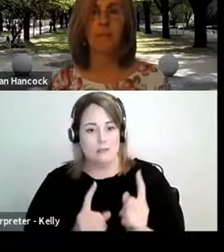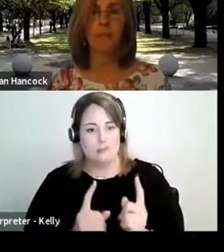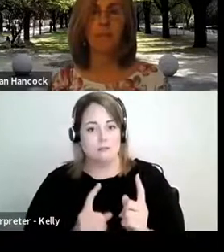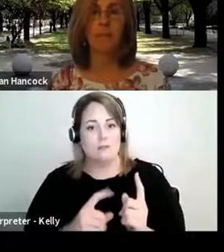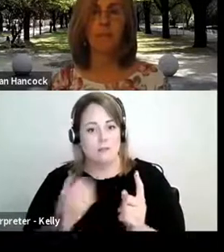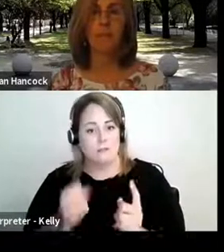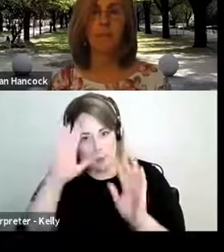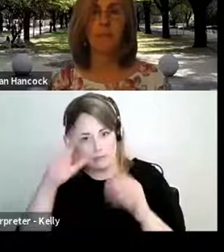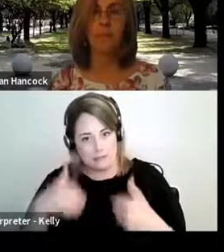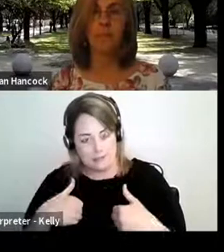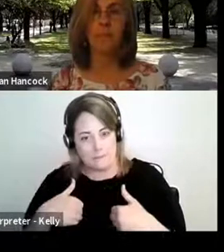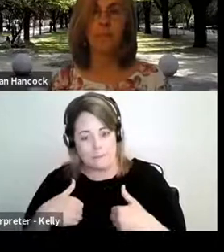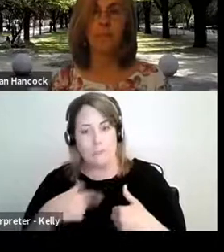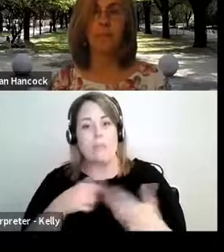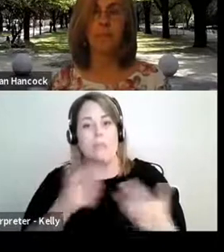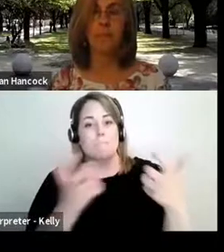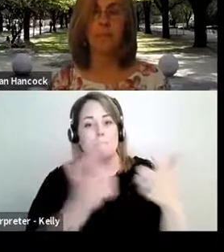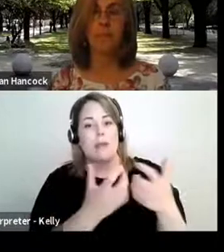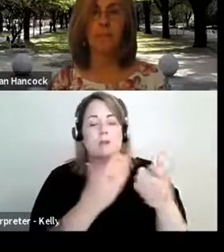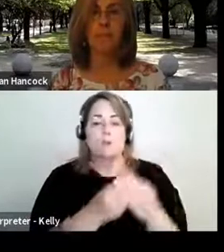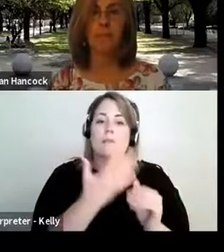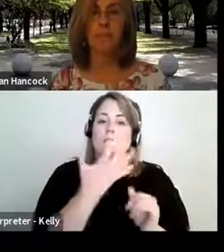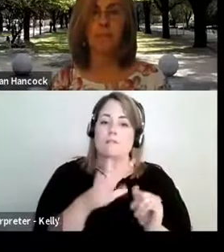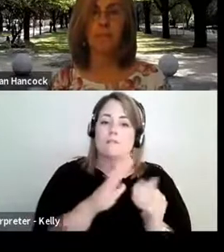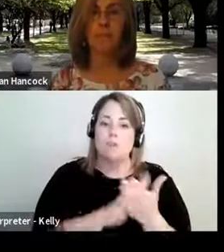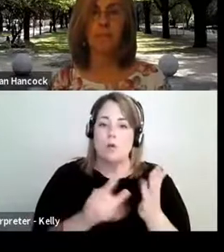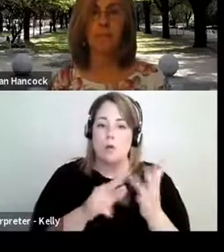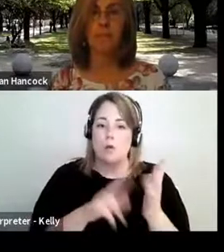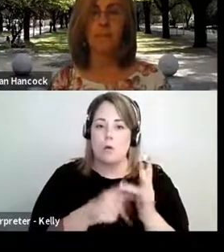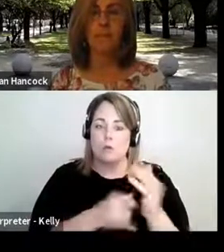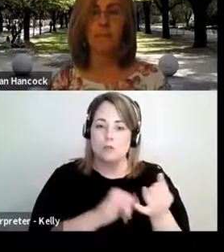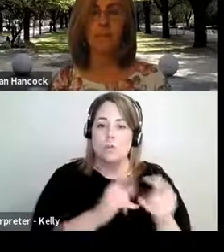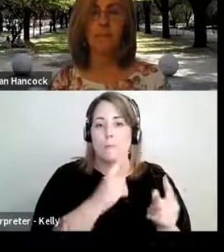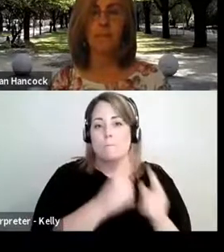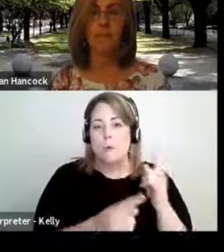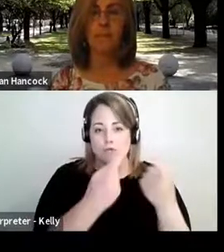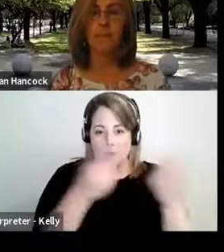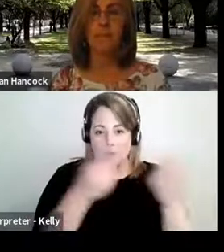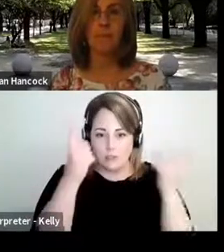with 50 honours and postgraduate mentors who help them navigate university life more successfully.